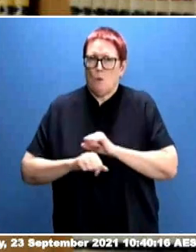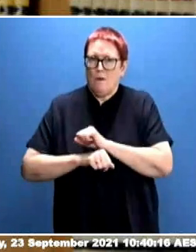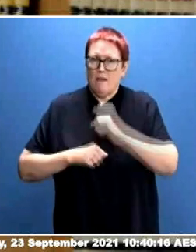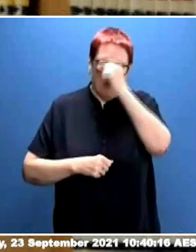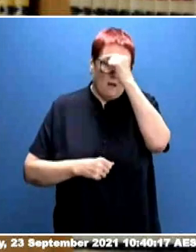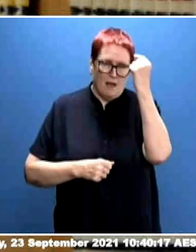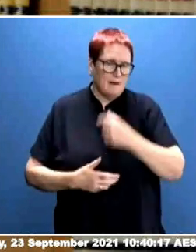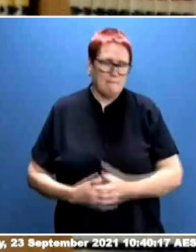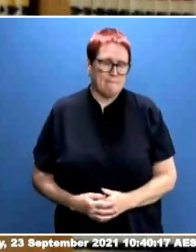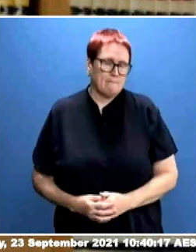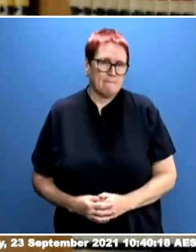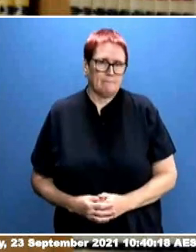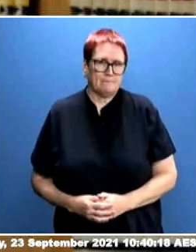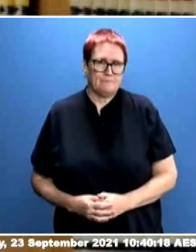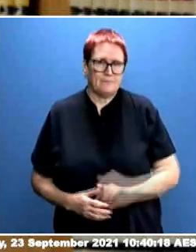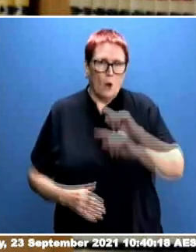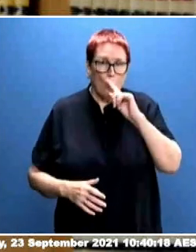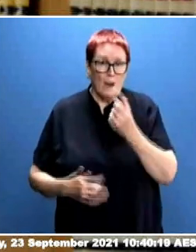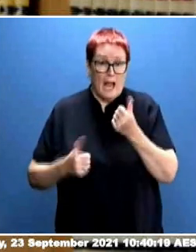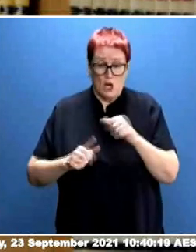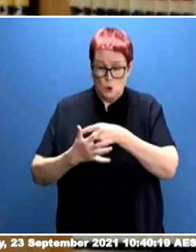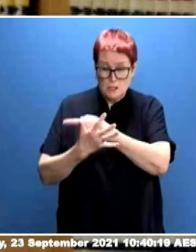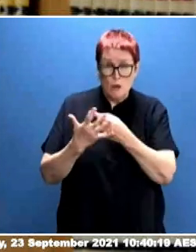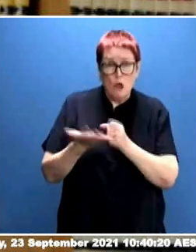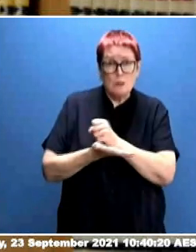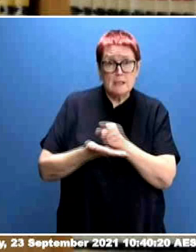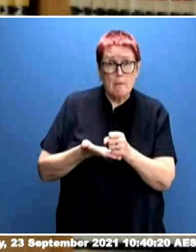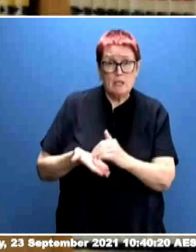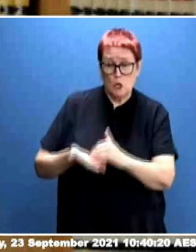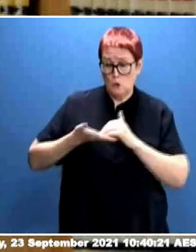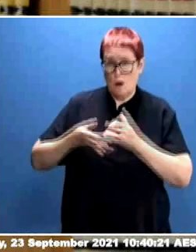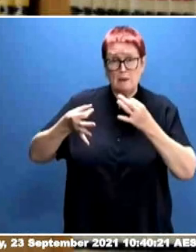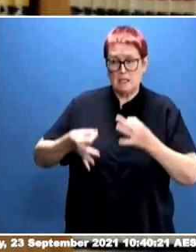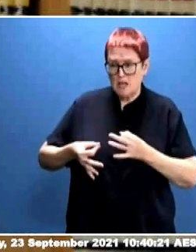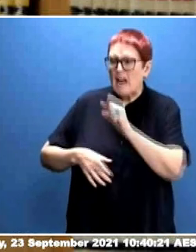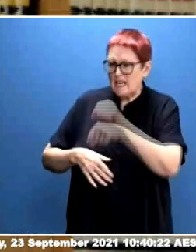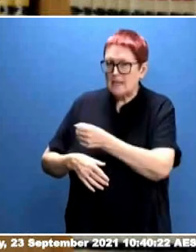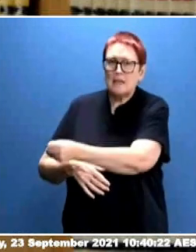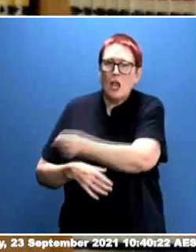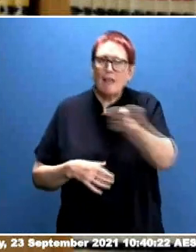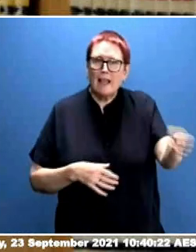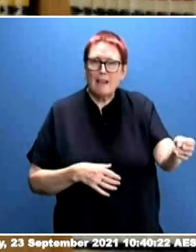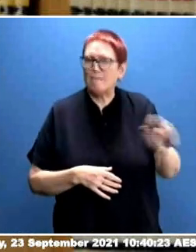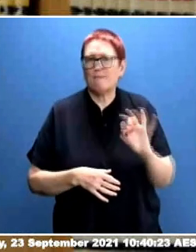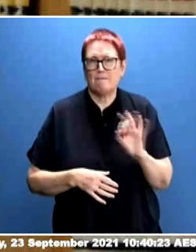to make decisions about a child's readiness to leave. It does give us useful information about how we recommend